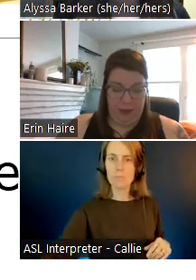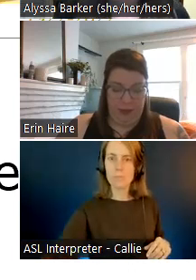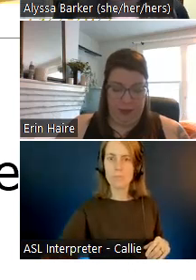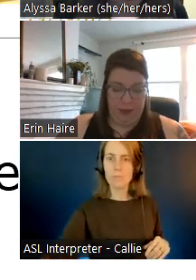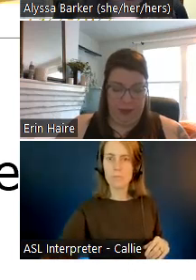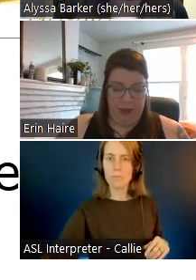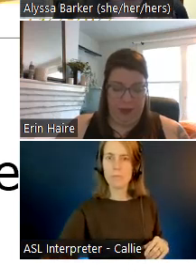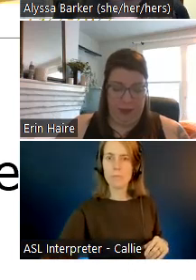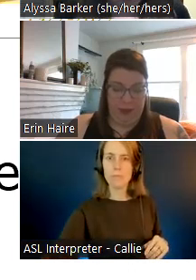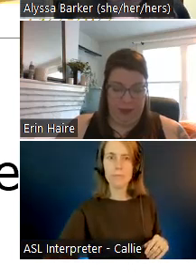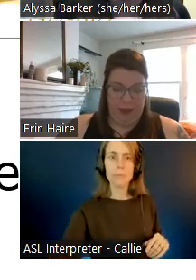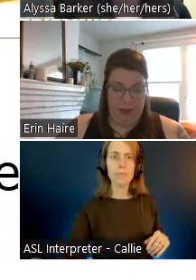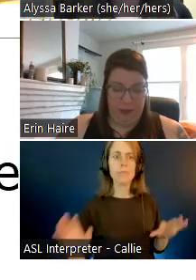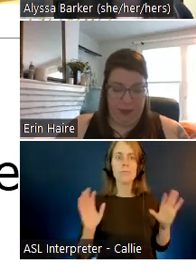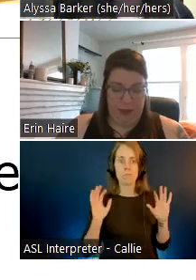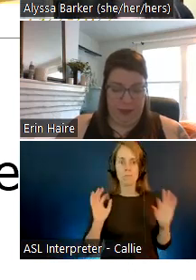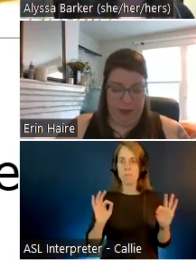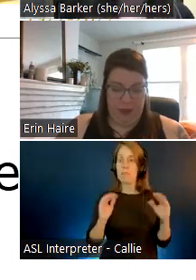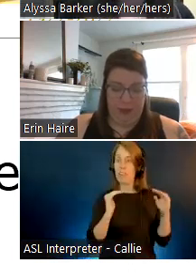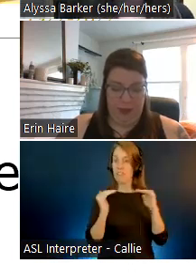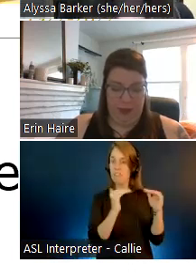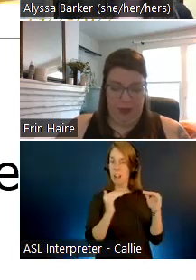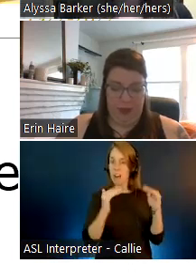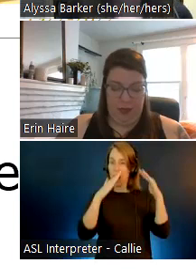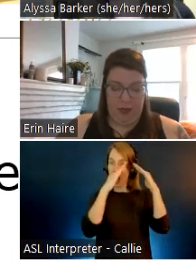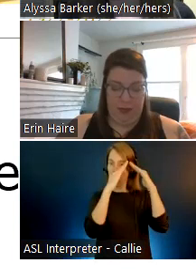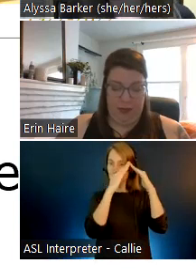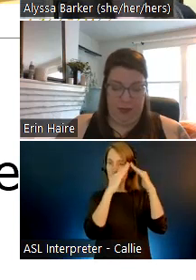um just to jump into fair housing a little a little more broadly before